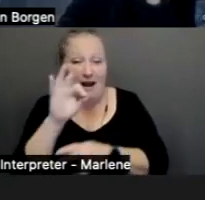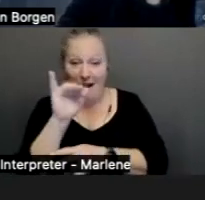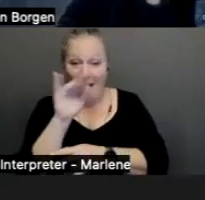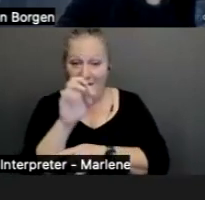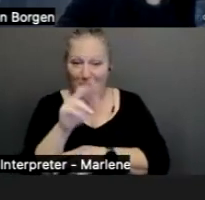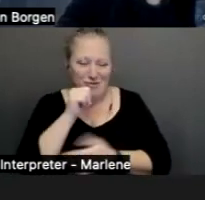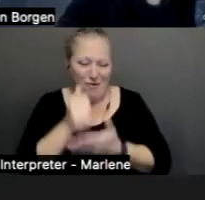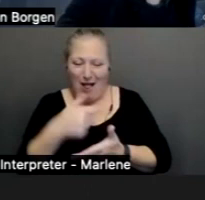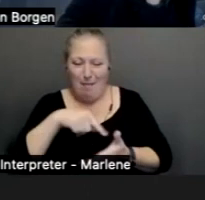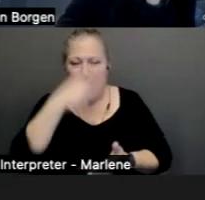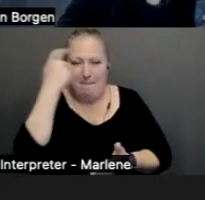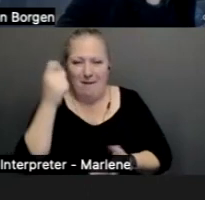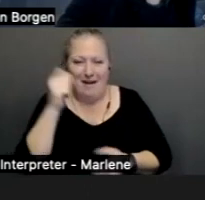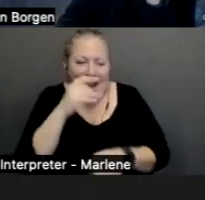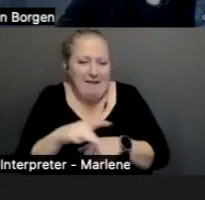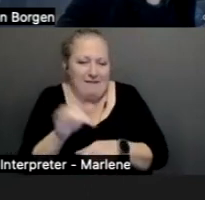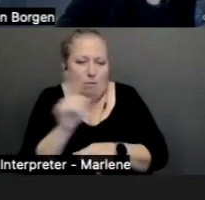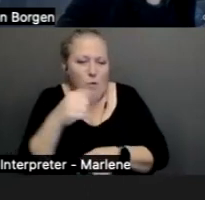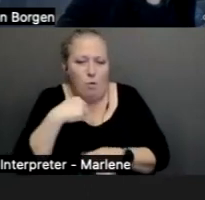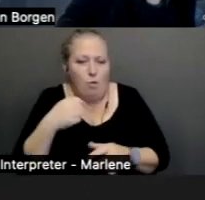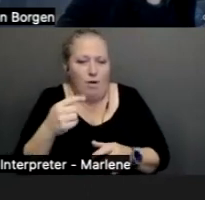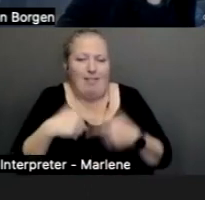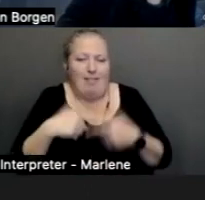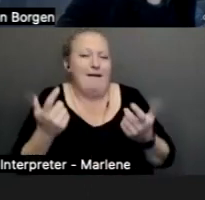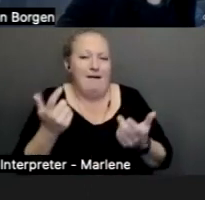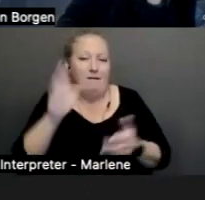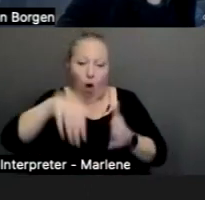help us because it's not even available where we are right and so all of the funding and all